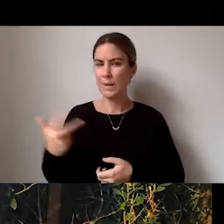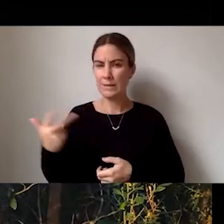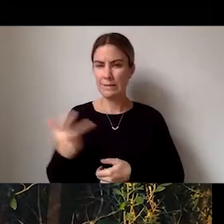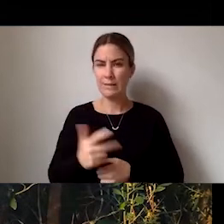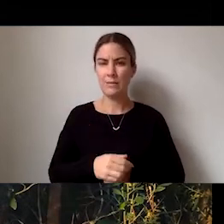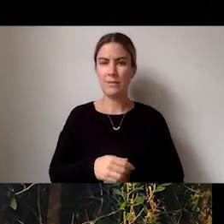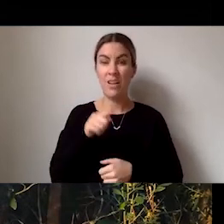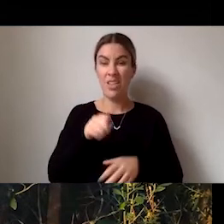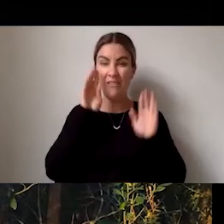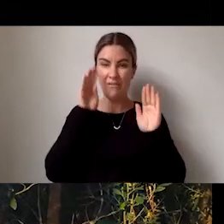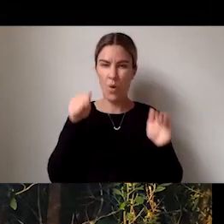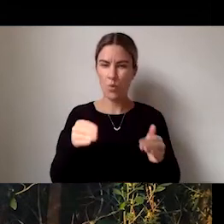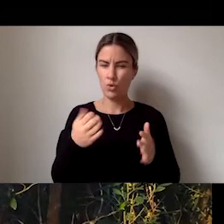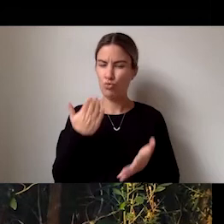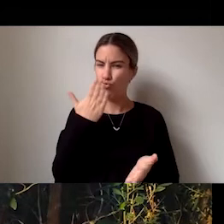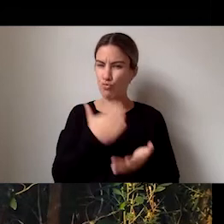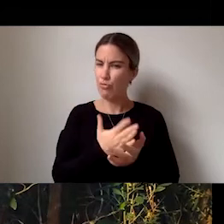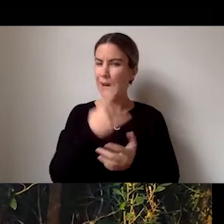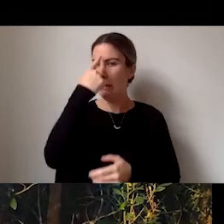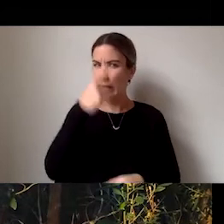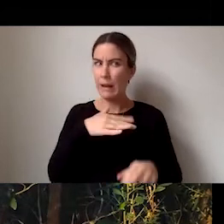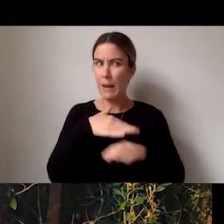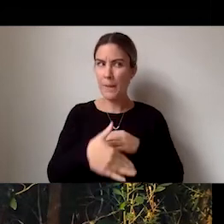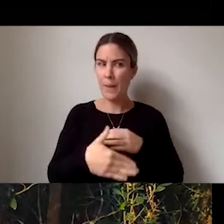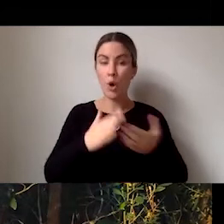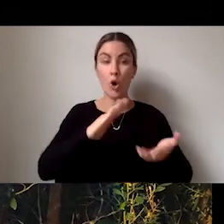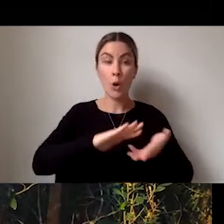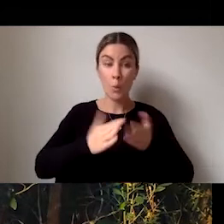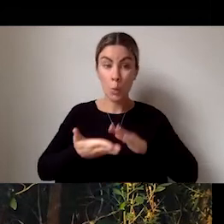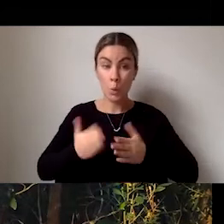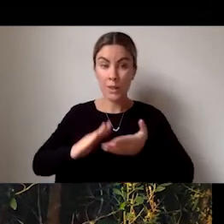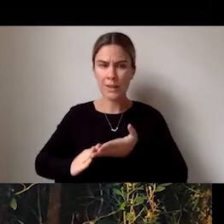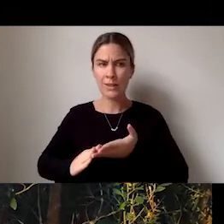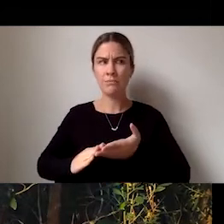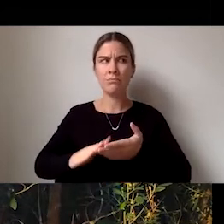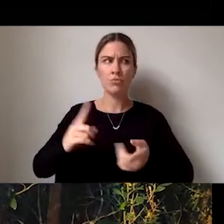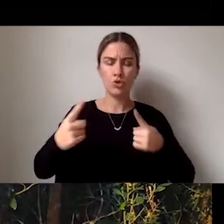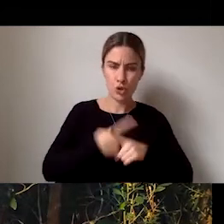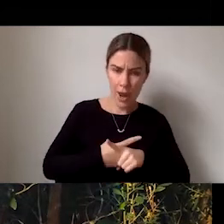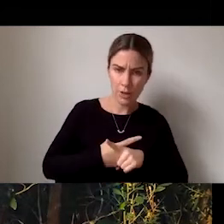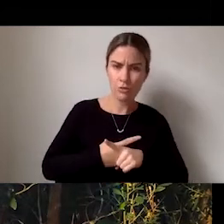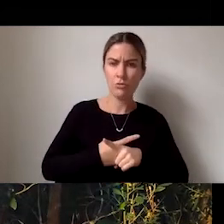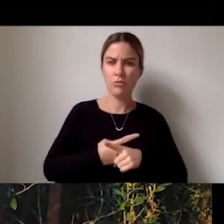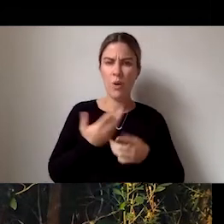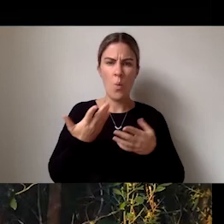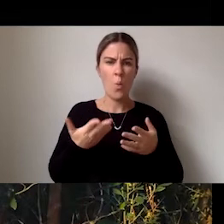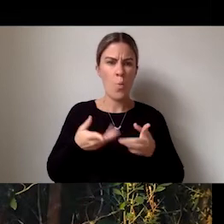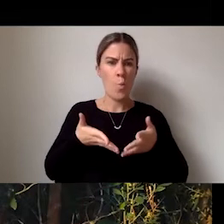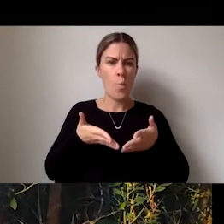book was really thinking about this stuff, about communities, and about change and about the ways that we can have, like, joy and fun while